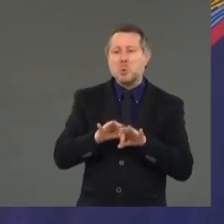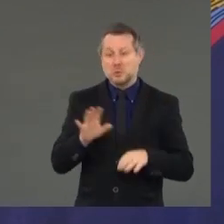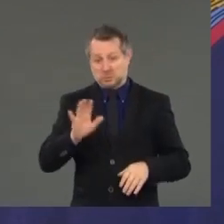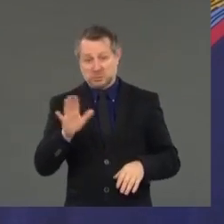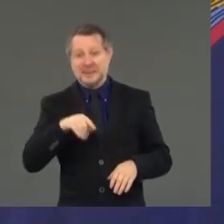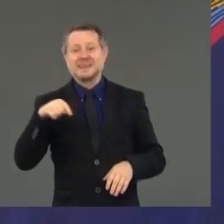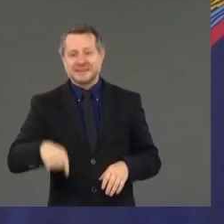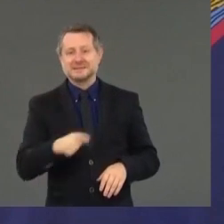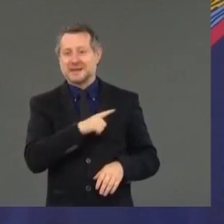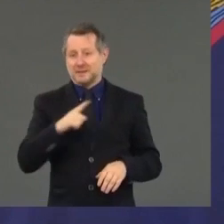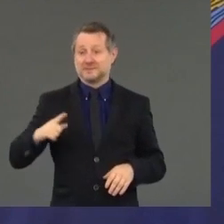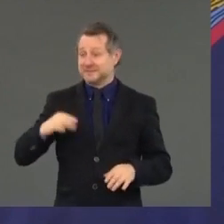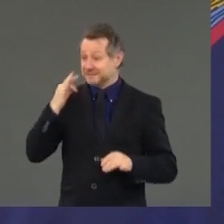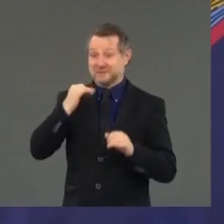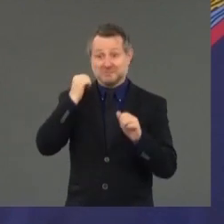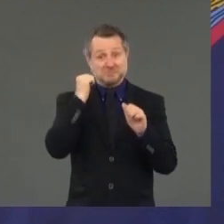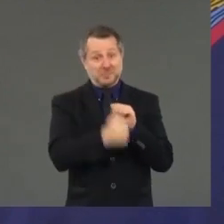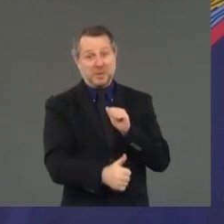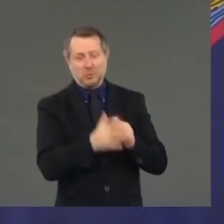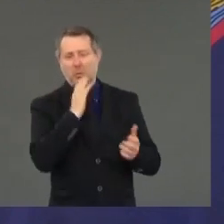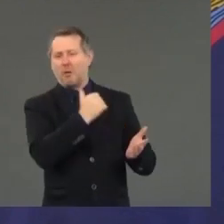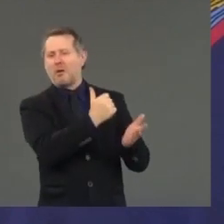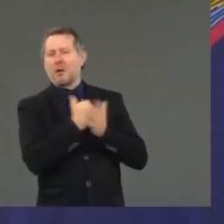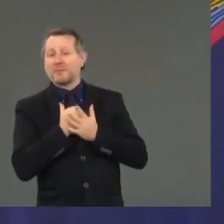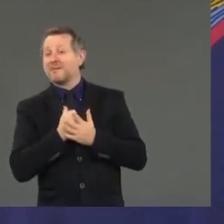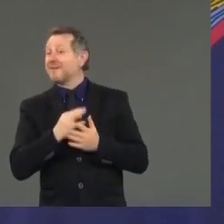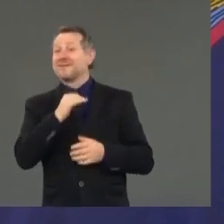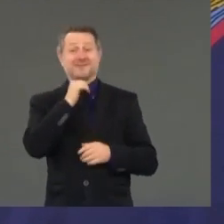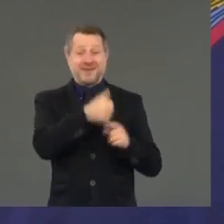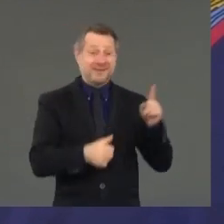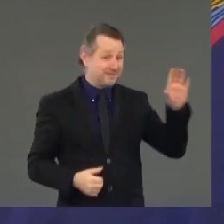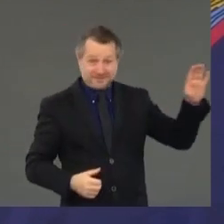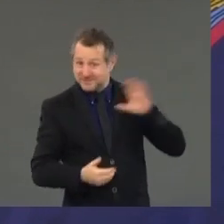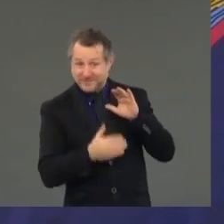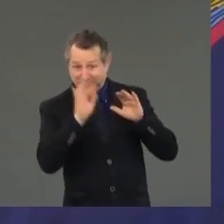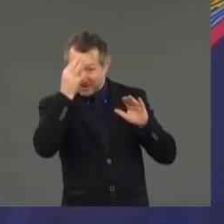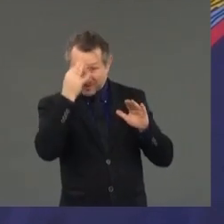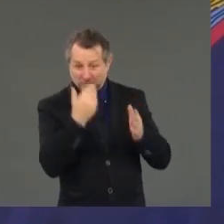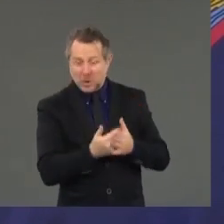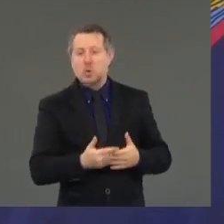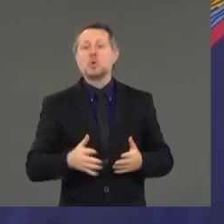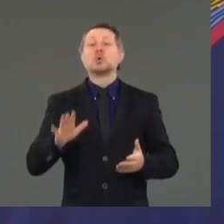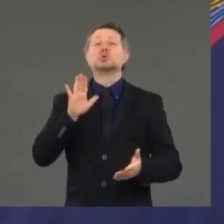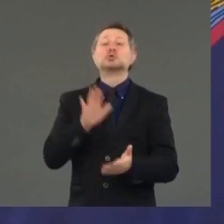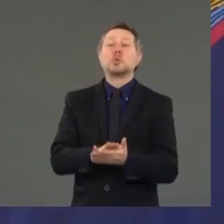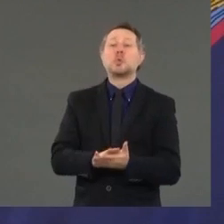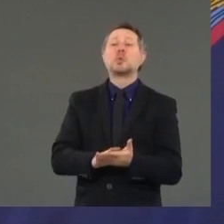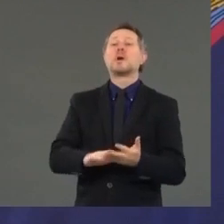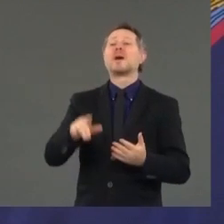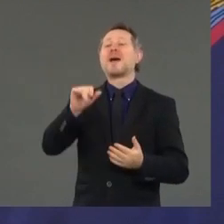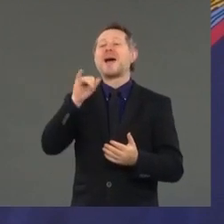REALLY MAKE, IT'S ALL POLITICS. THIS LEGISLATION MAKES A